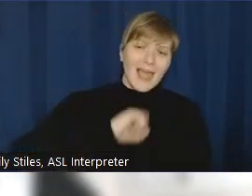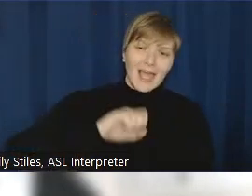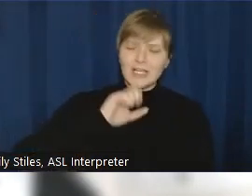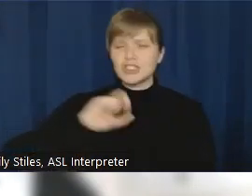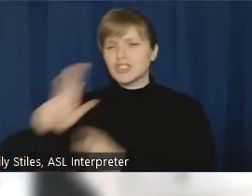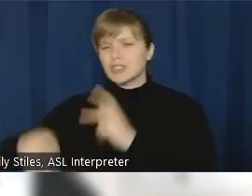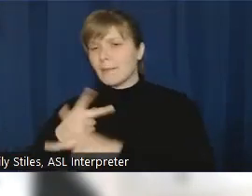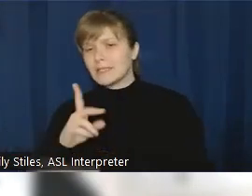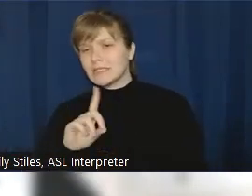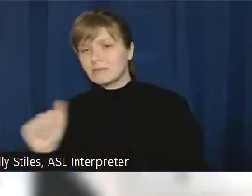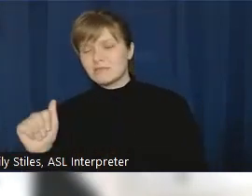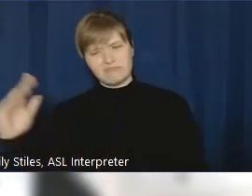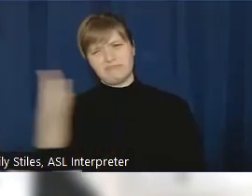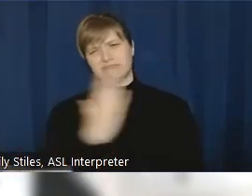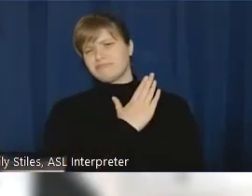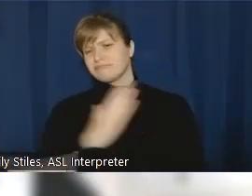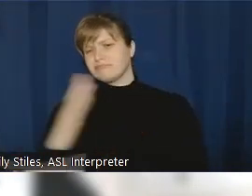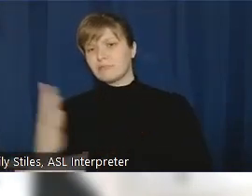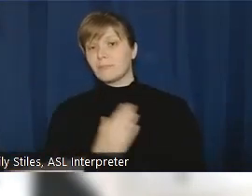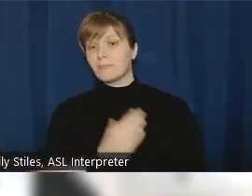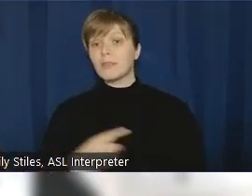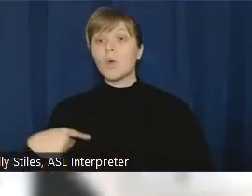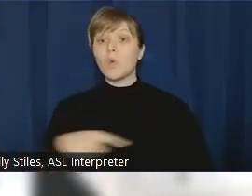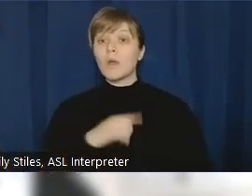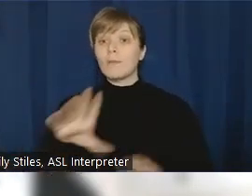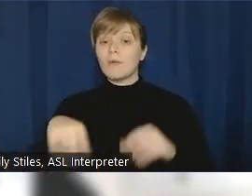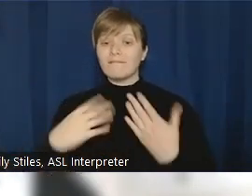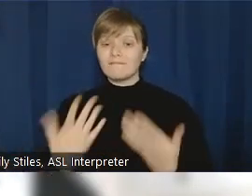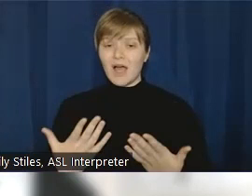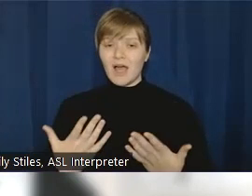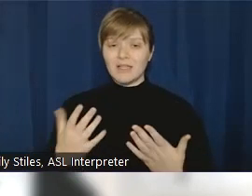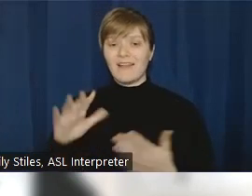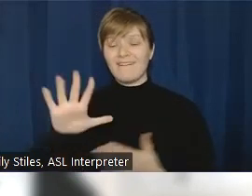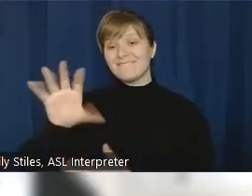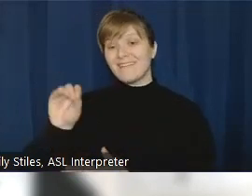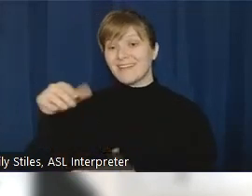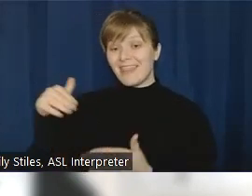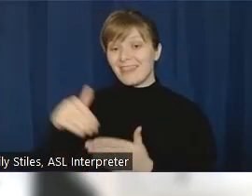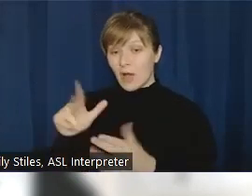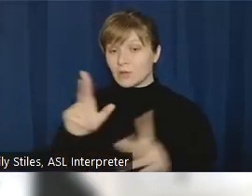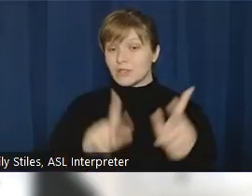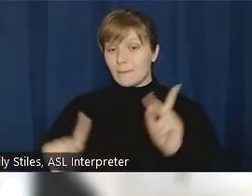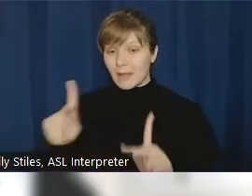50,000 people with transportation services and about 53,000 people with housing services.